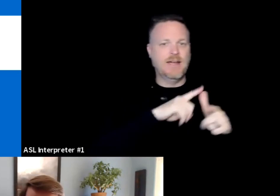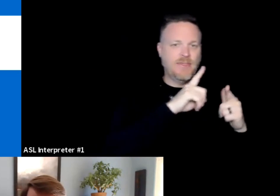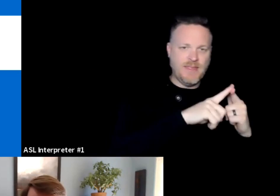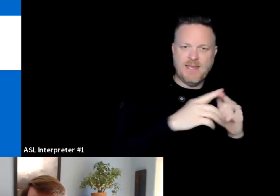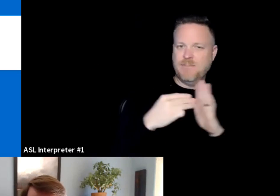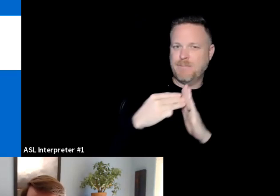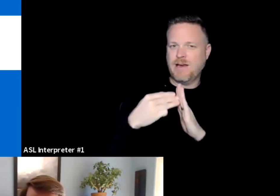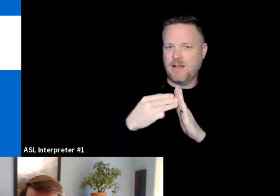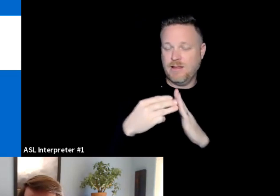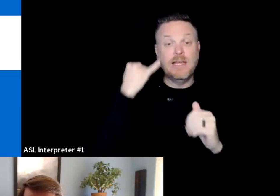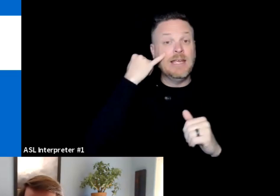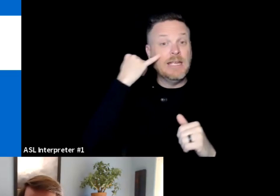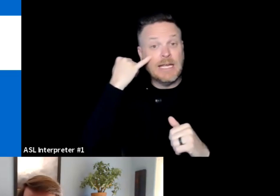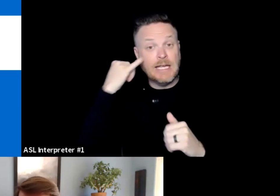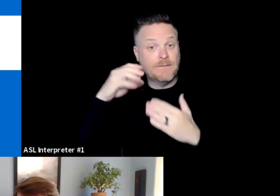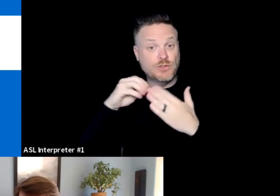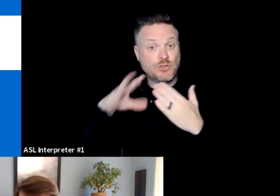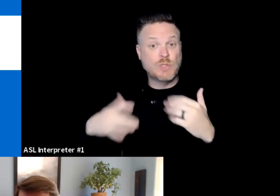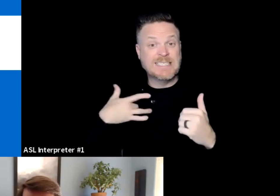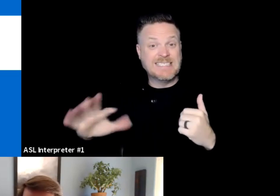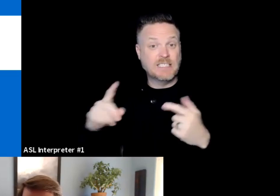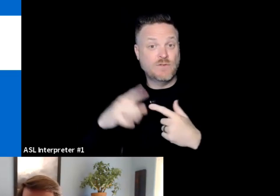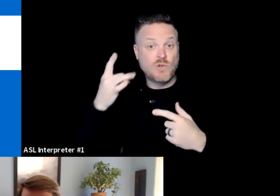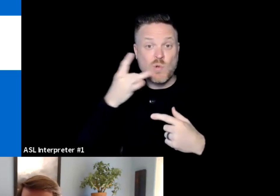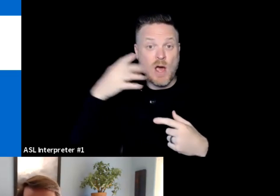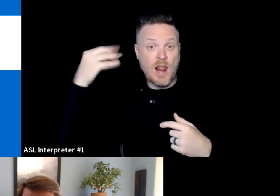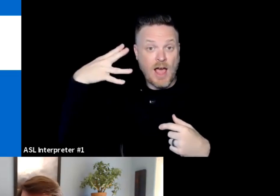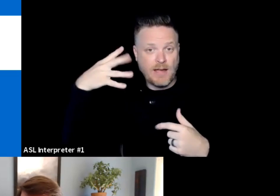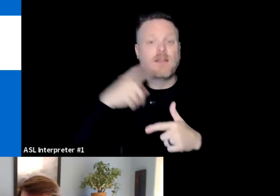If a student is sensitive to light, then let that student wear a hat,